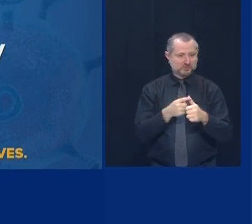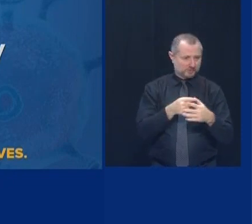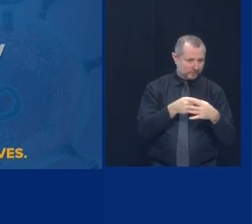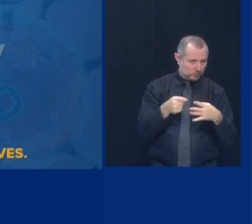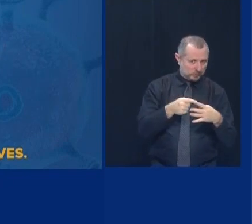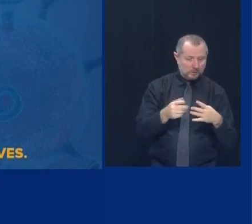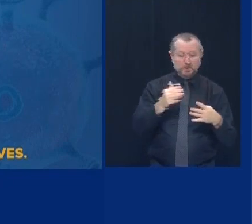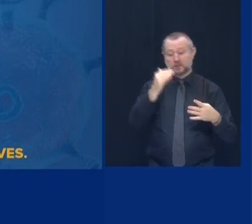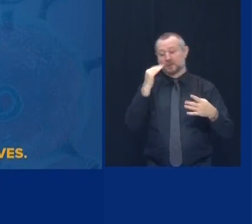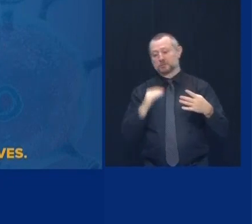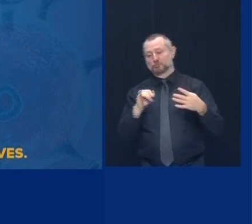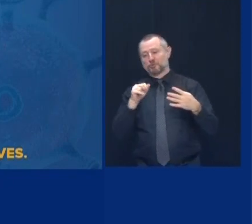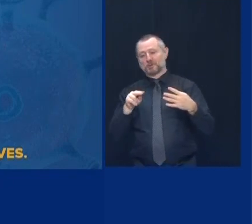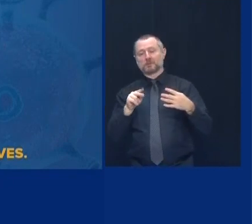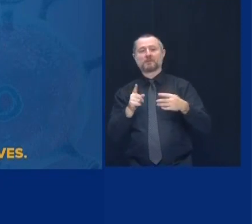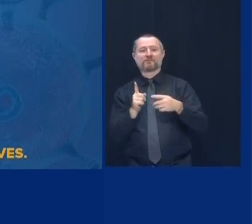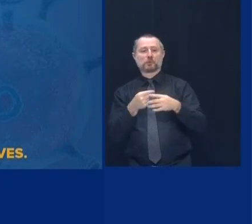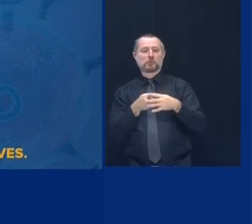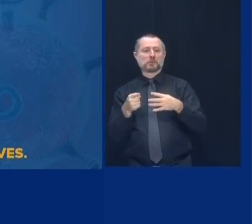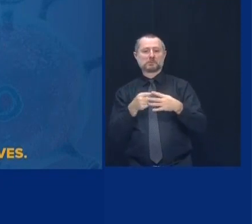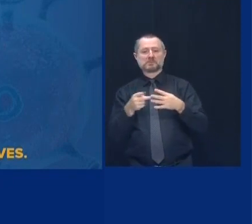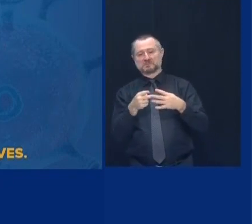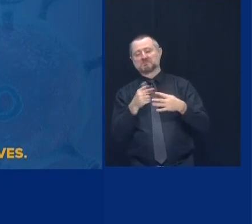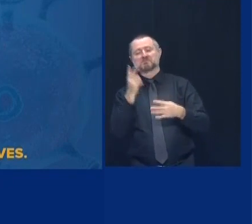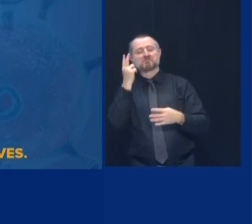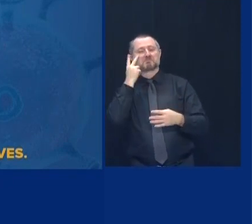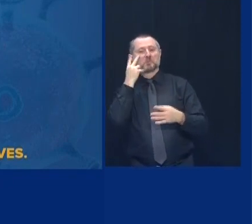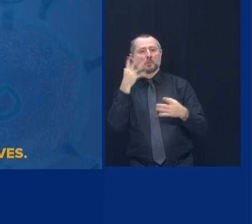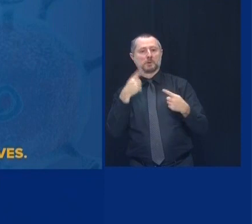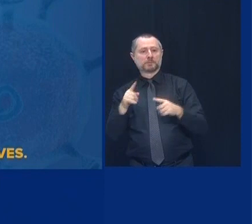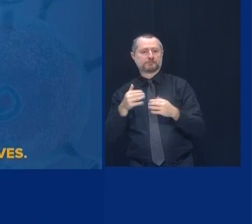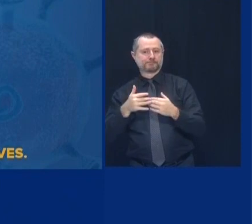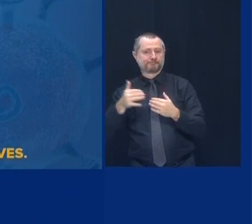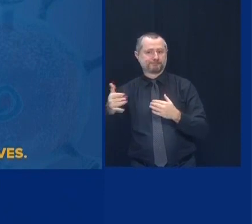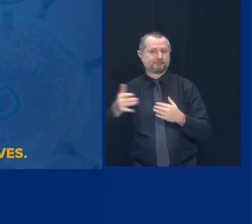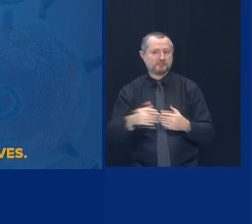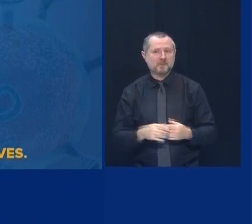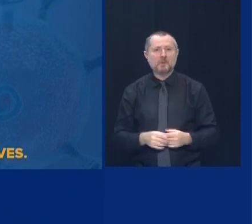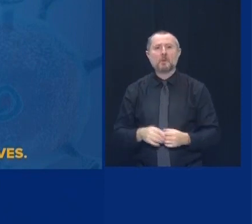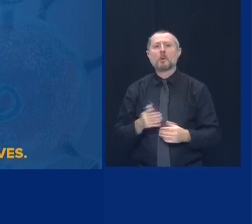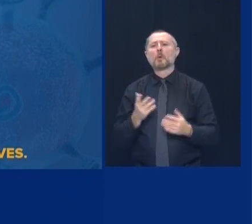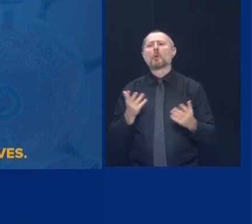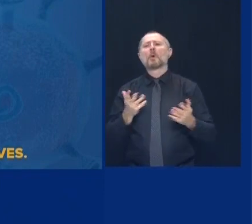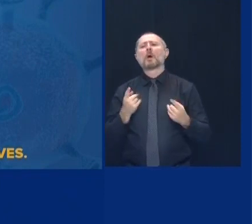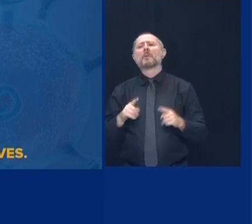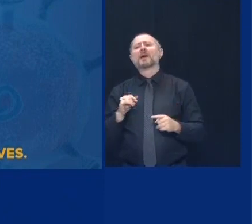THE WOODS HERE? THE INCREASE ACTIVITY PERIOD, YOU WILL KNOW WHERE YOU ARE